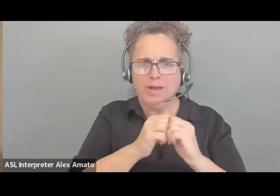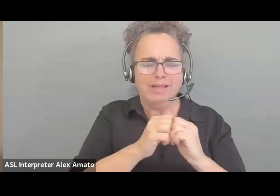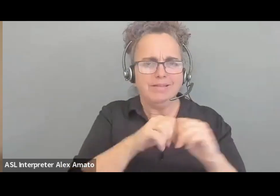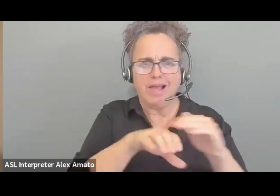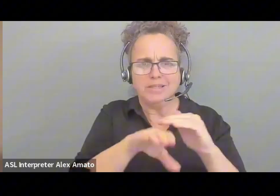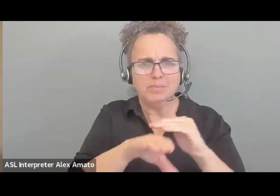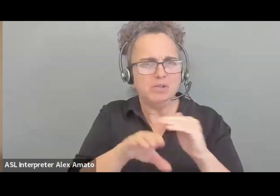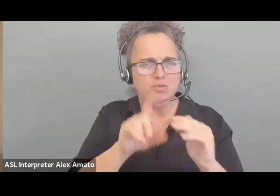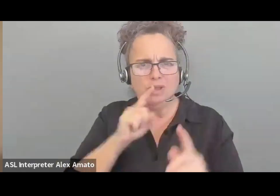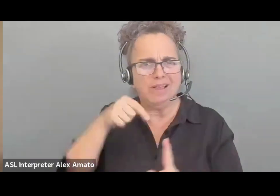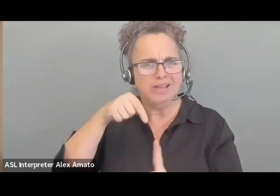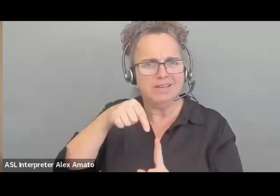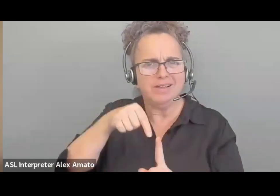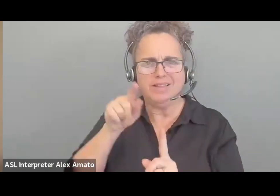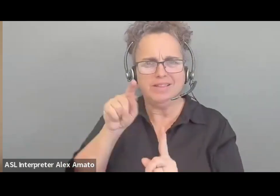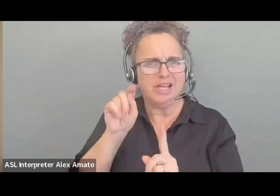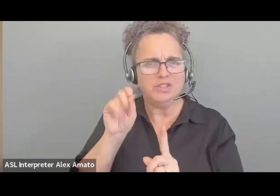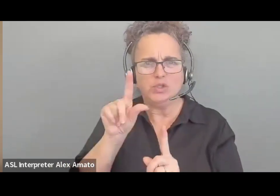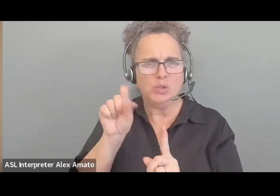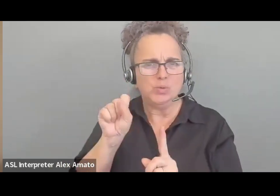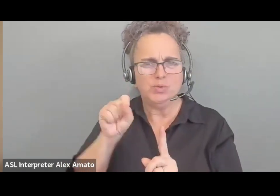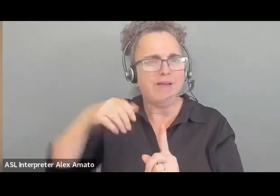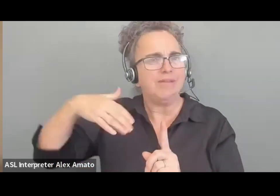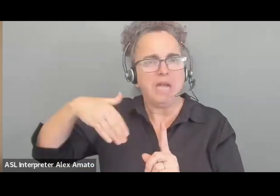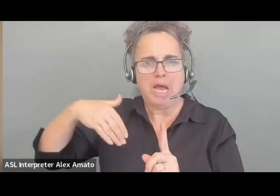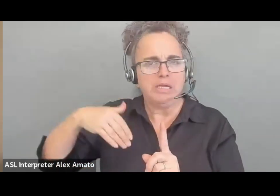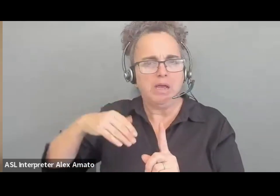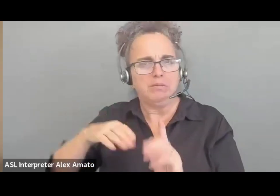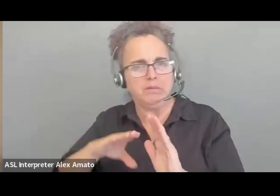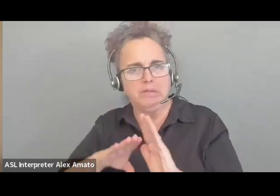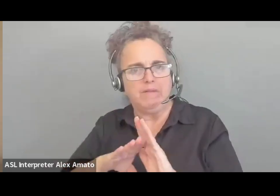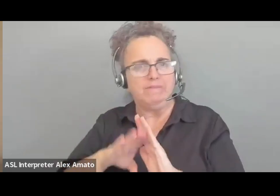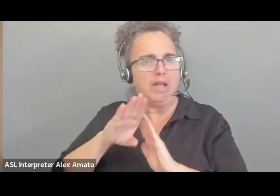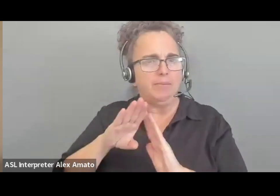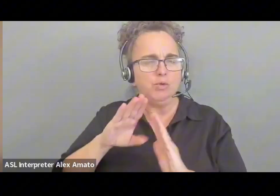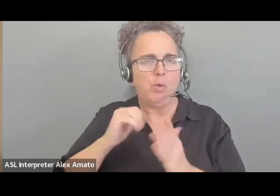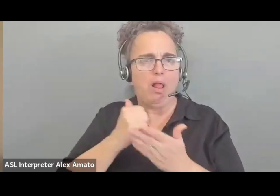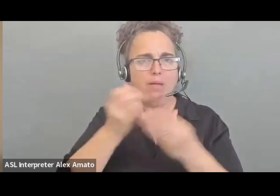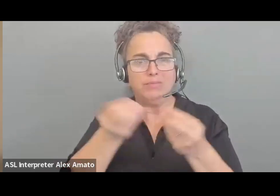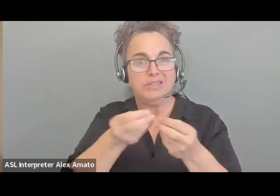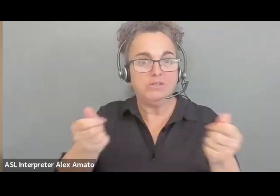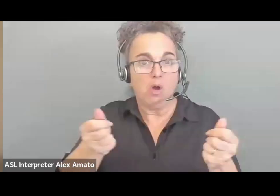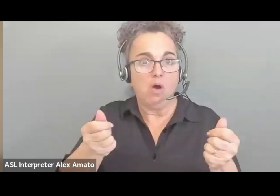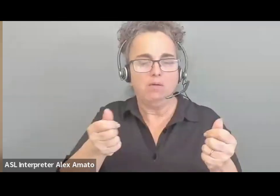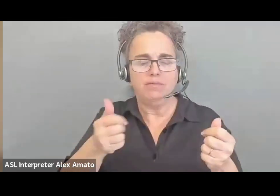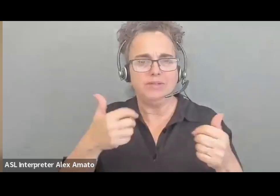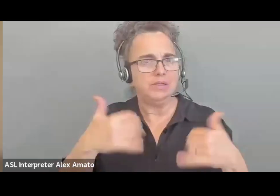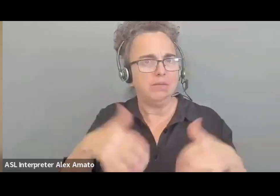or the methods have not yet been pioneered to solve some of the most challenging accessibility questions.